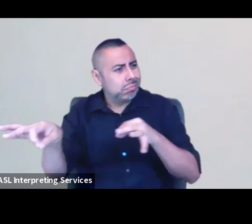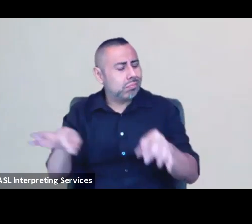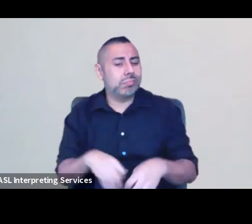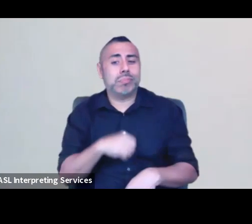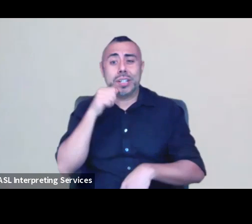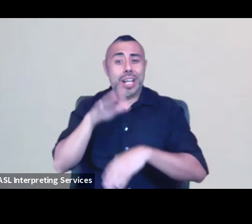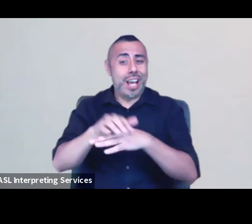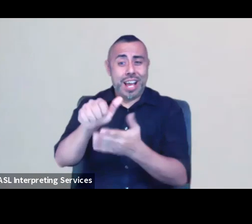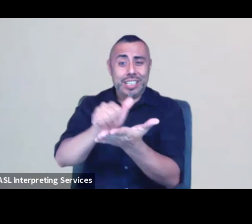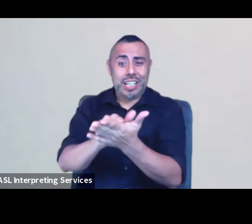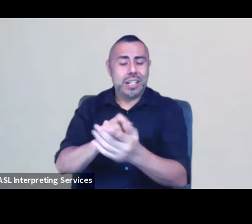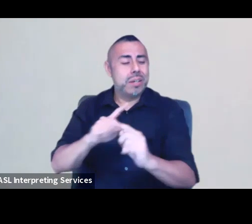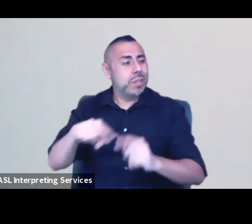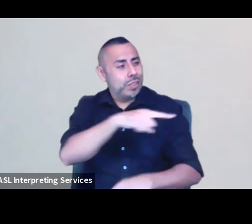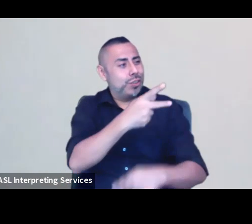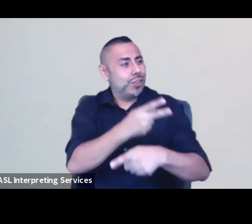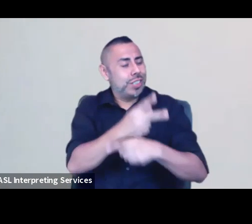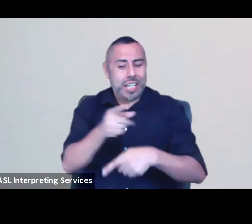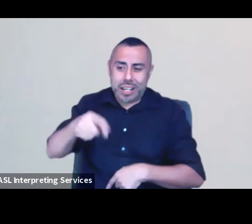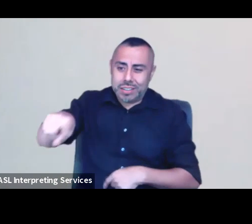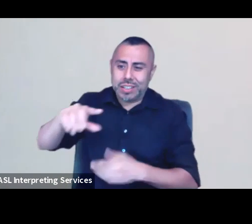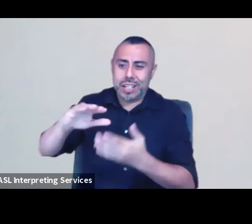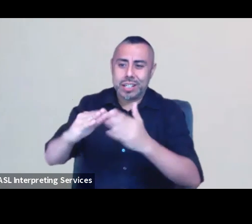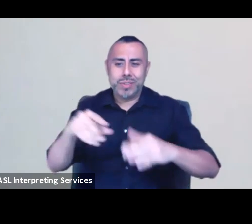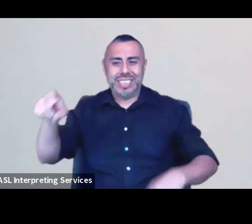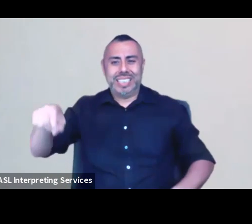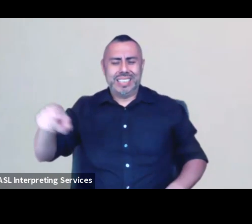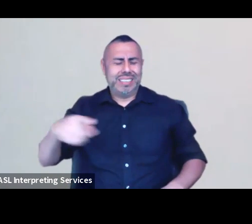so I so appreciate you, thank you so much. My pleasure.